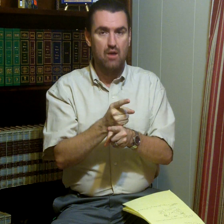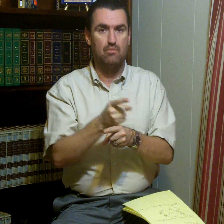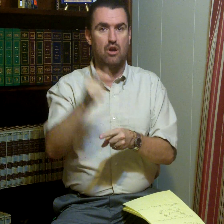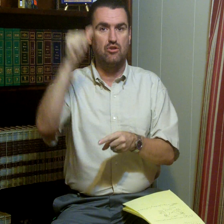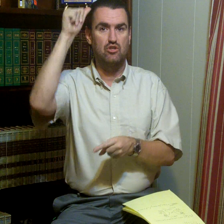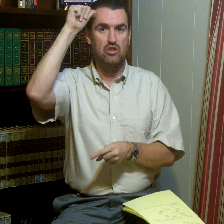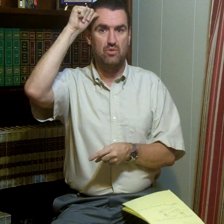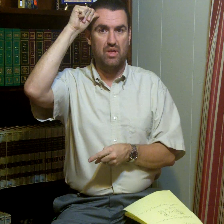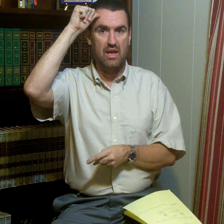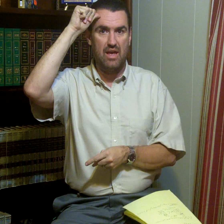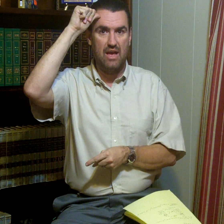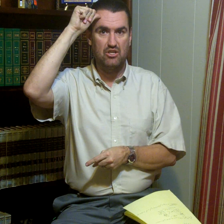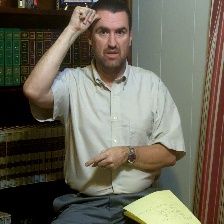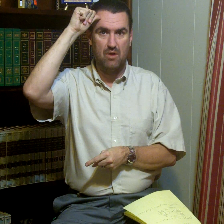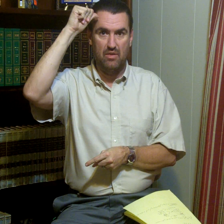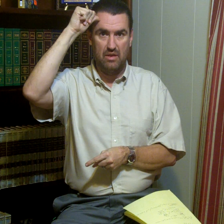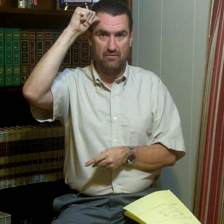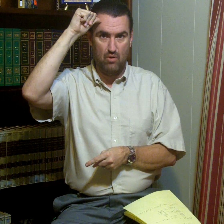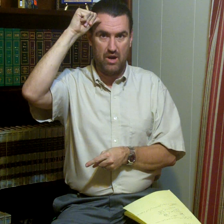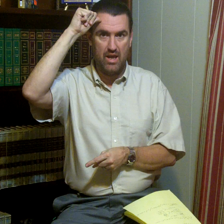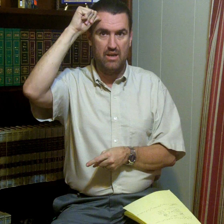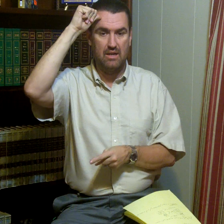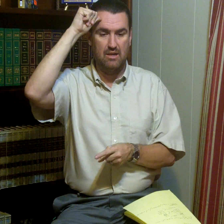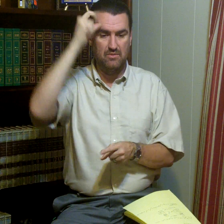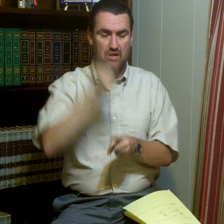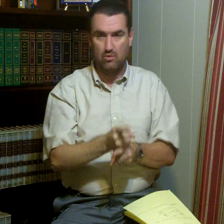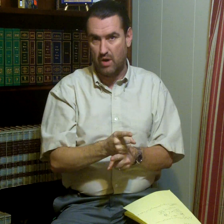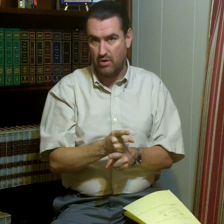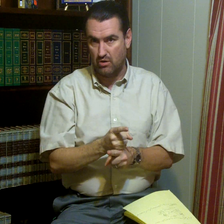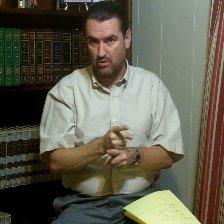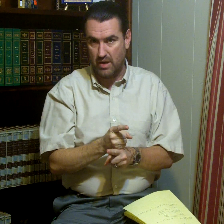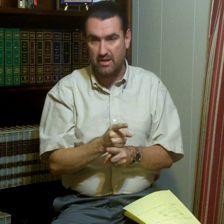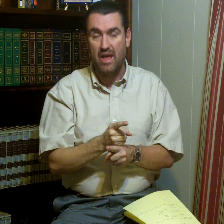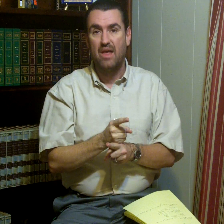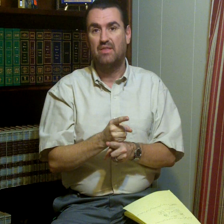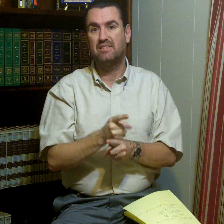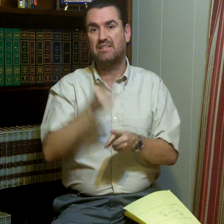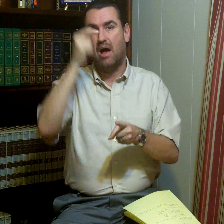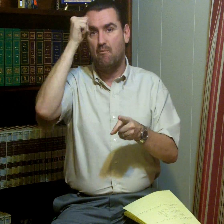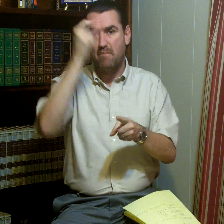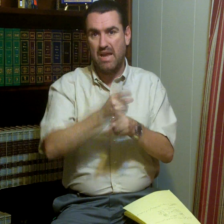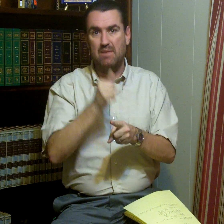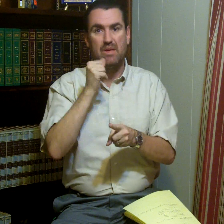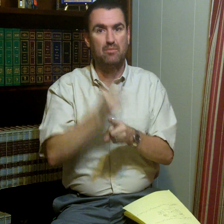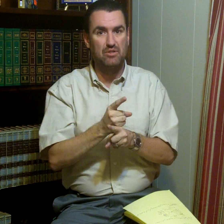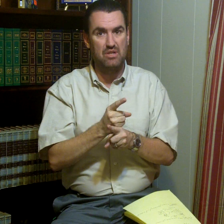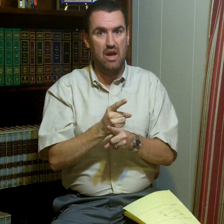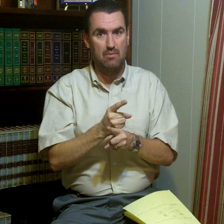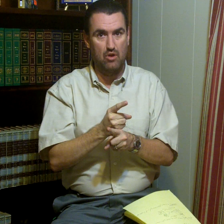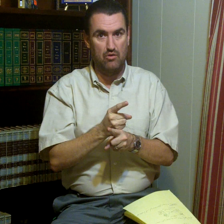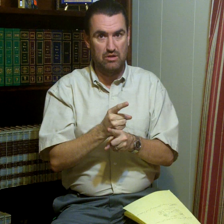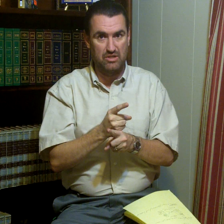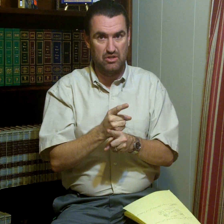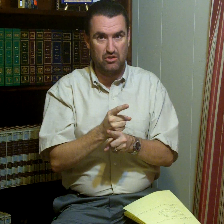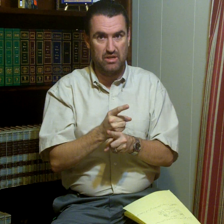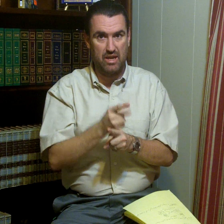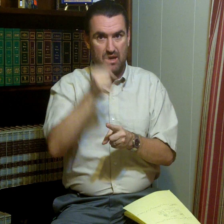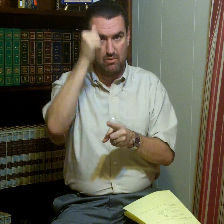brother starts with the a handshape on the forehead and comes down to right or correct this is how many people sign brother and sister today